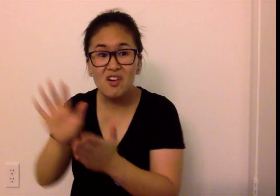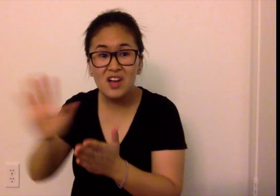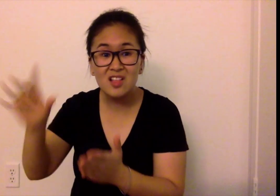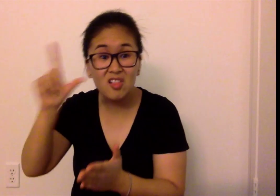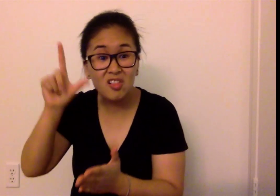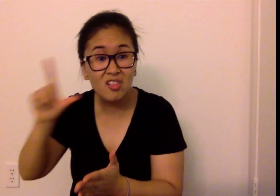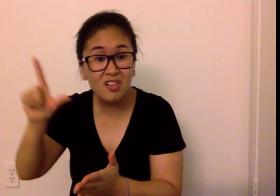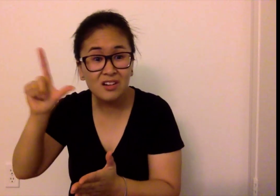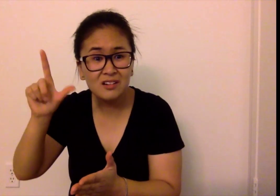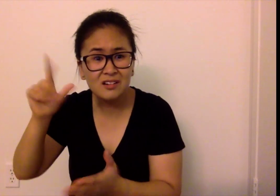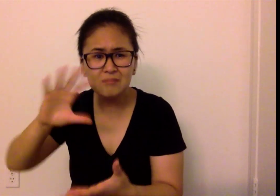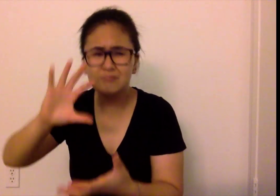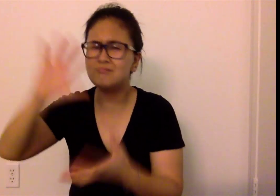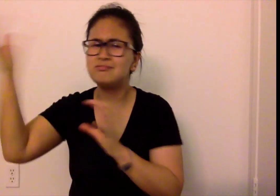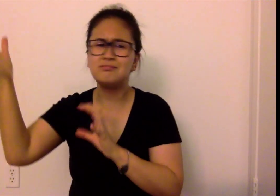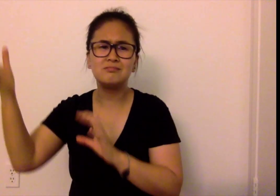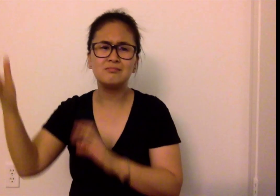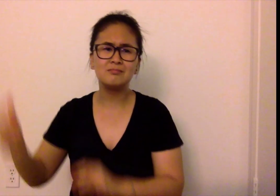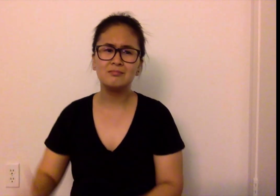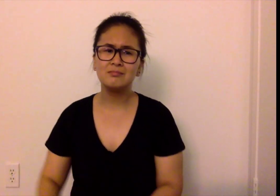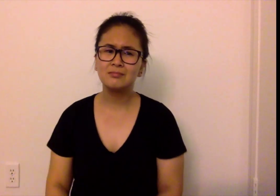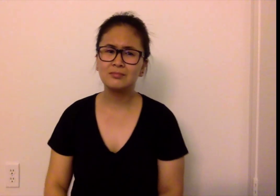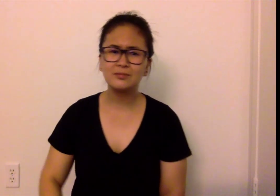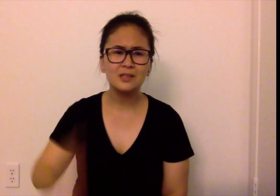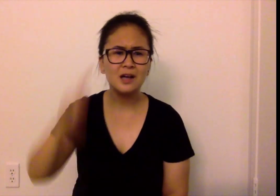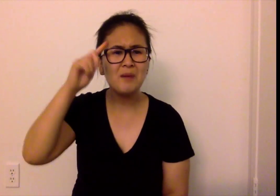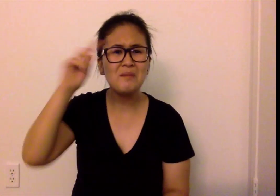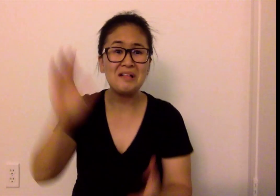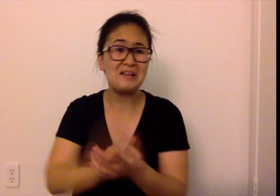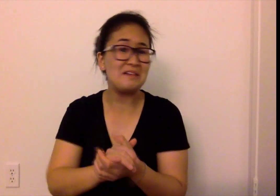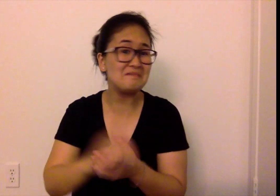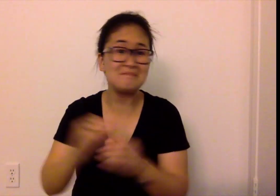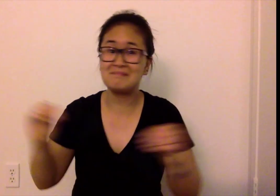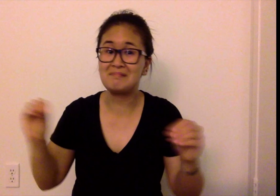attorney's twisted logic fooled no one.